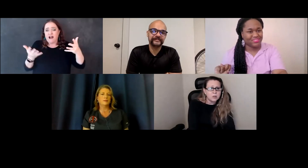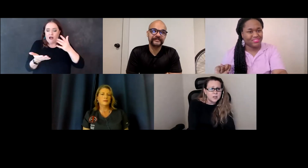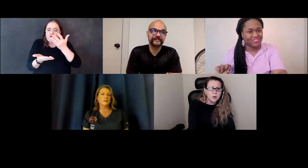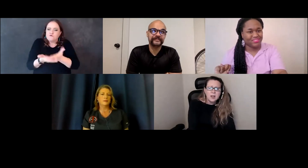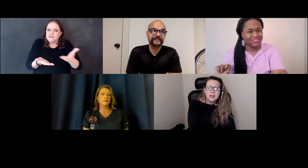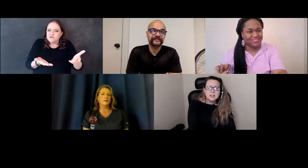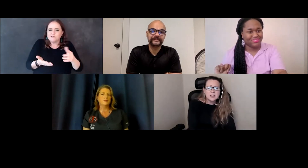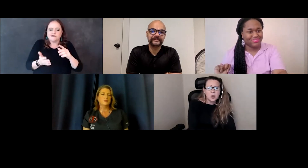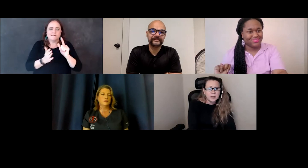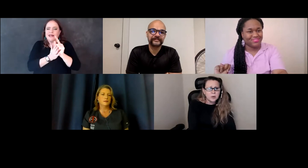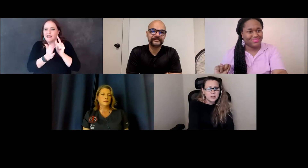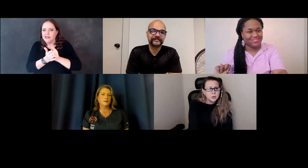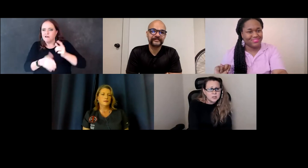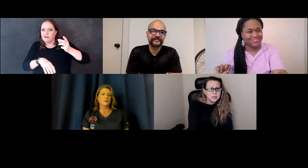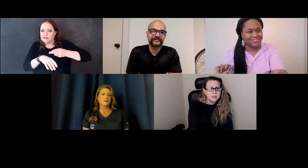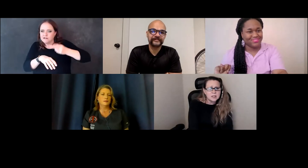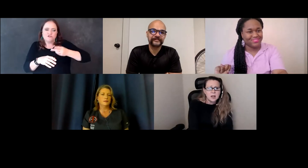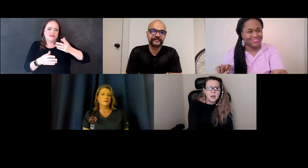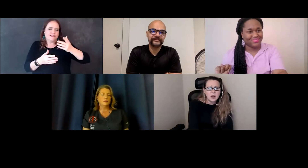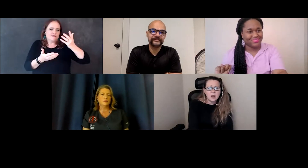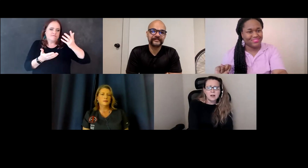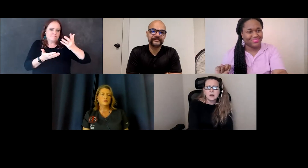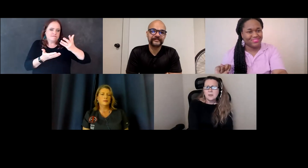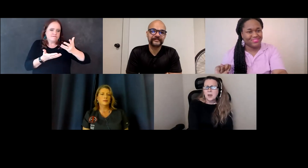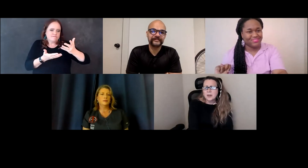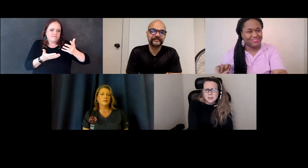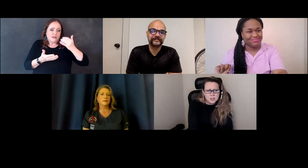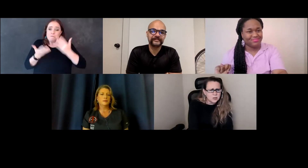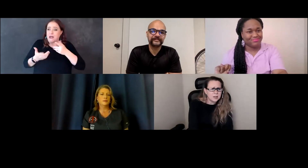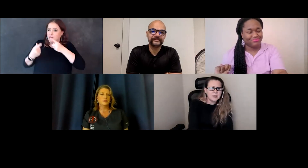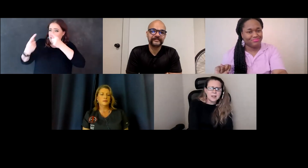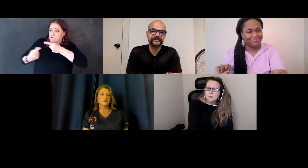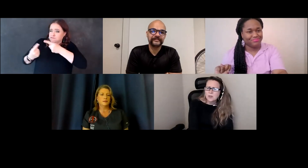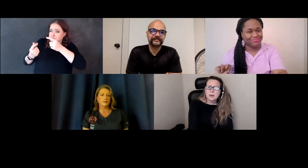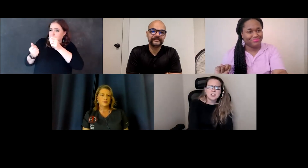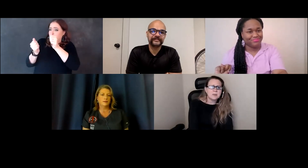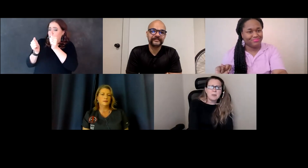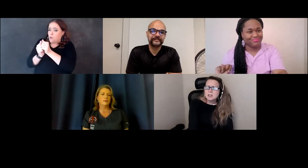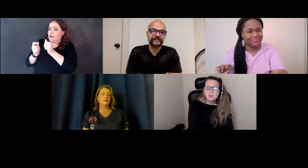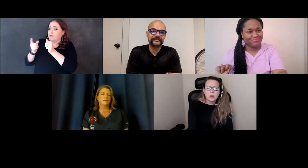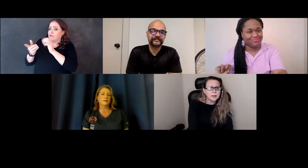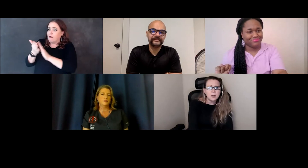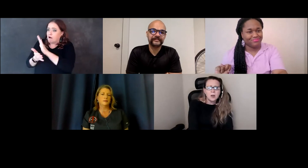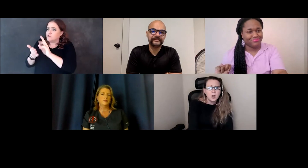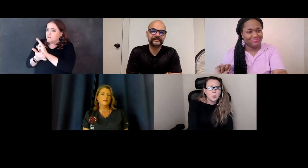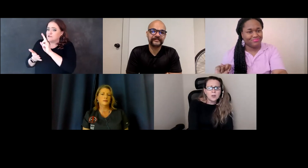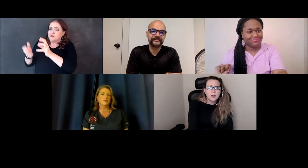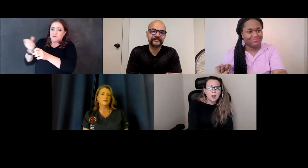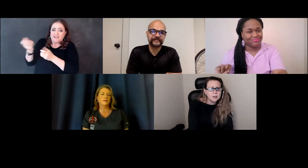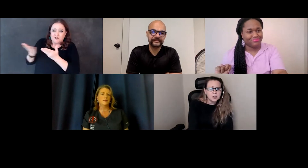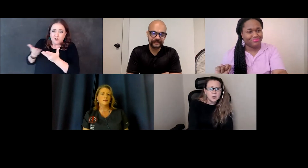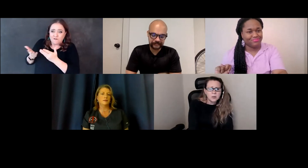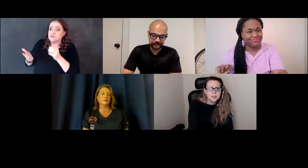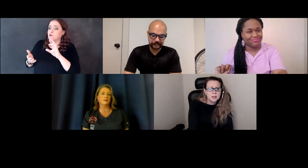So much resources legal information, maybe you're struggling with a college or university